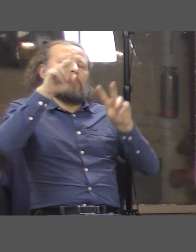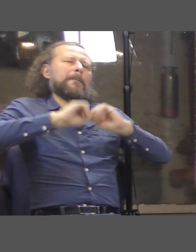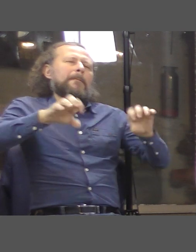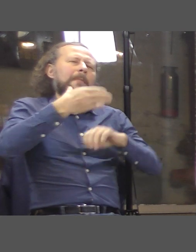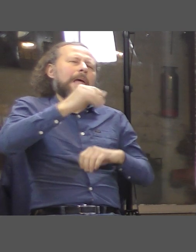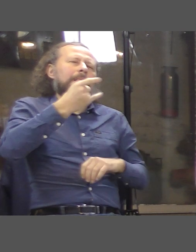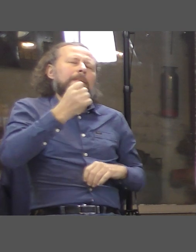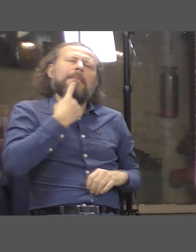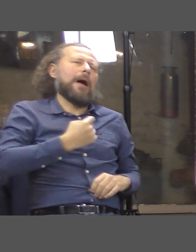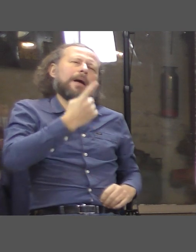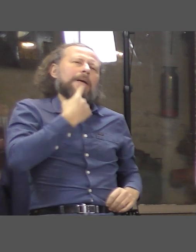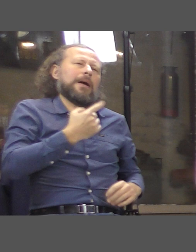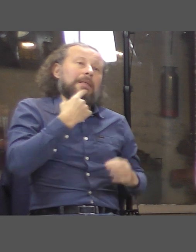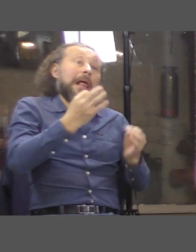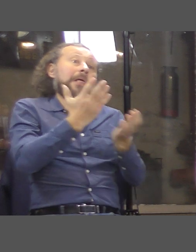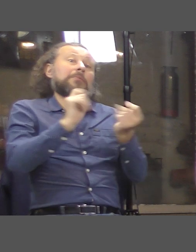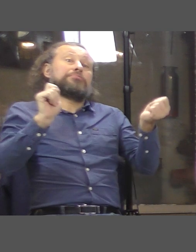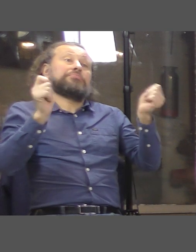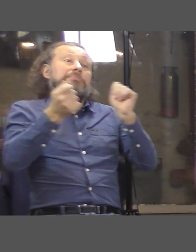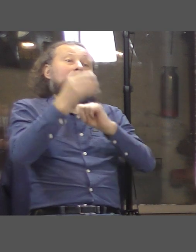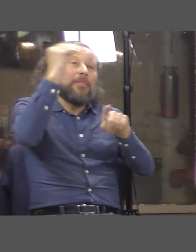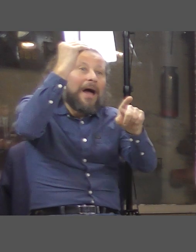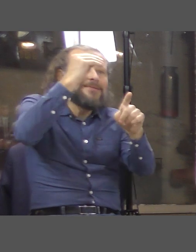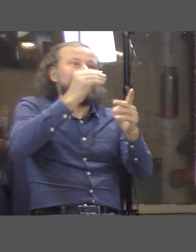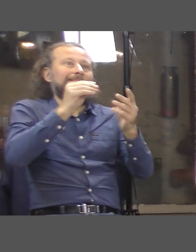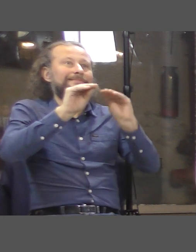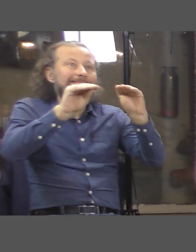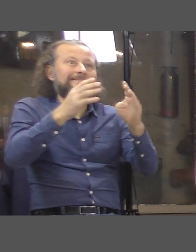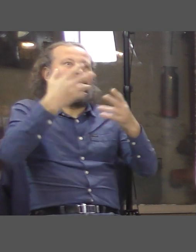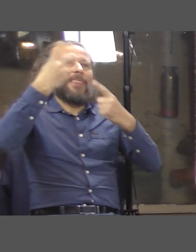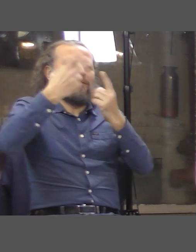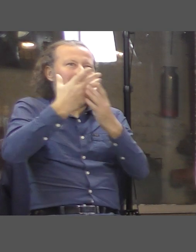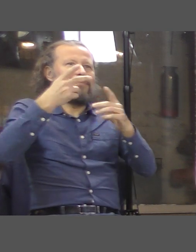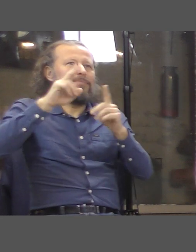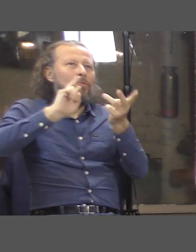But the information is not there. The media says very little about it. It's changing a little bit now, they're learning now.